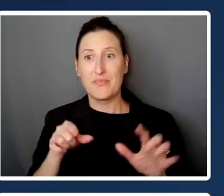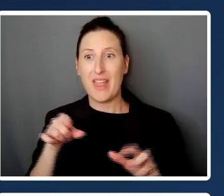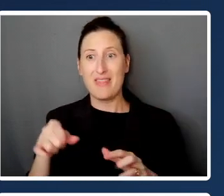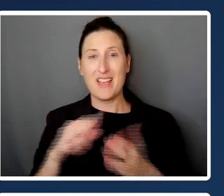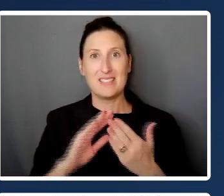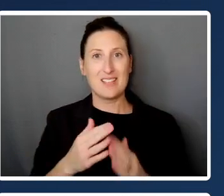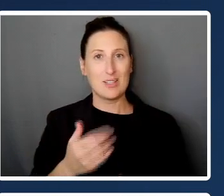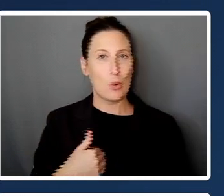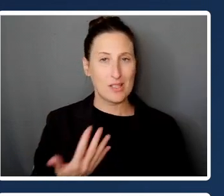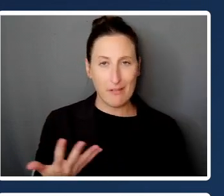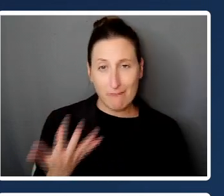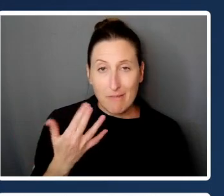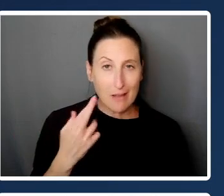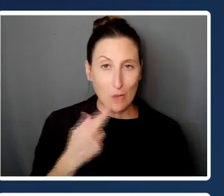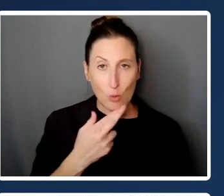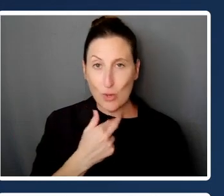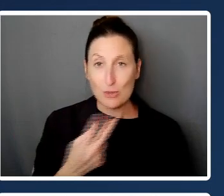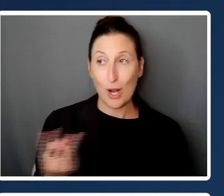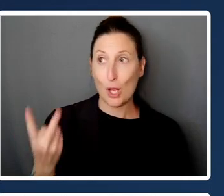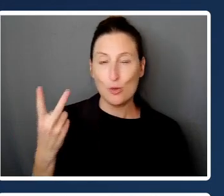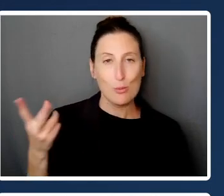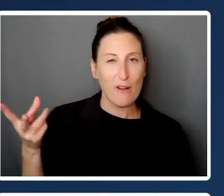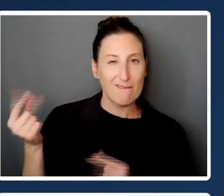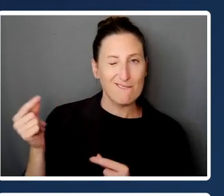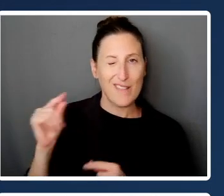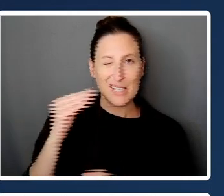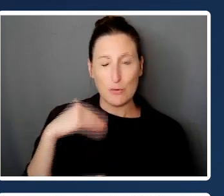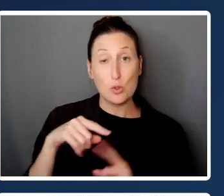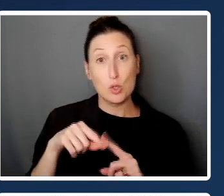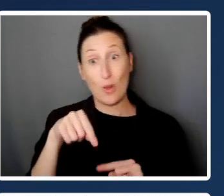and two of them are fast food. So, a community food night like this is a pretty big deal. And